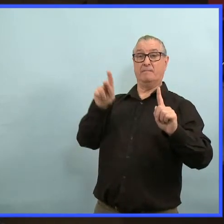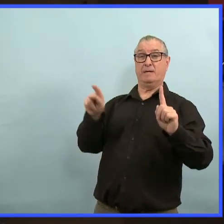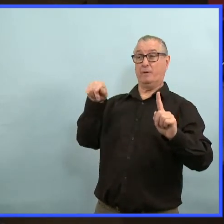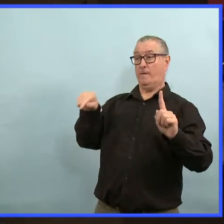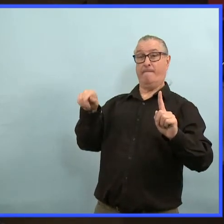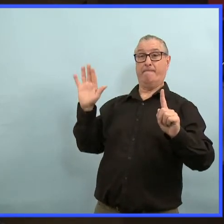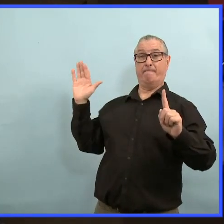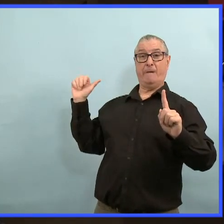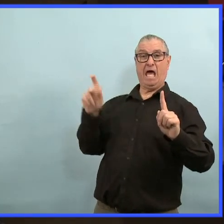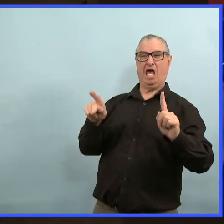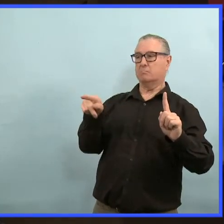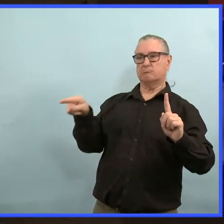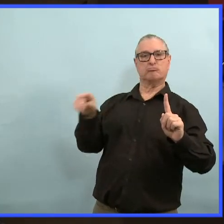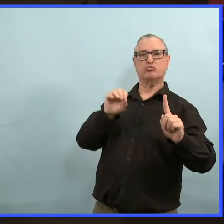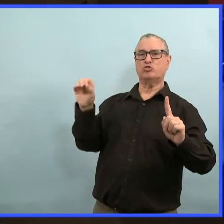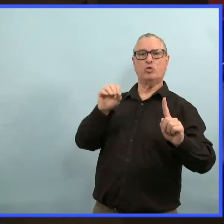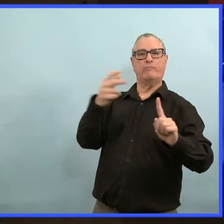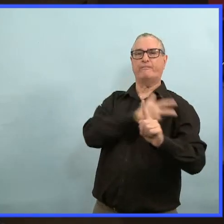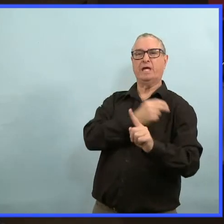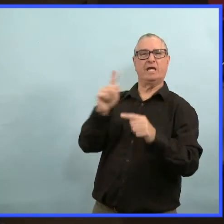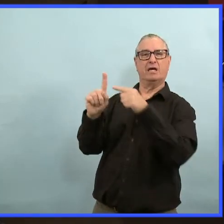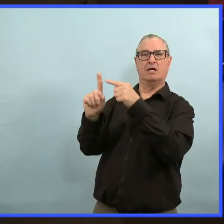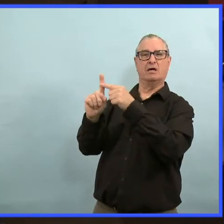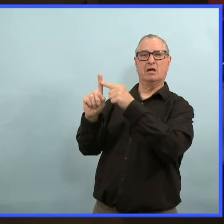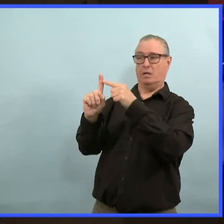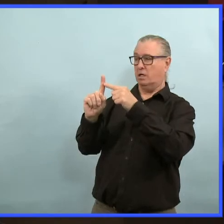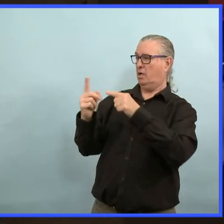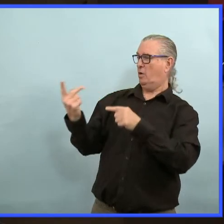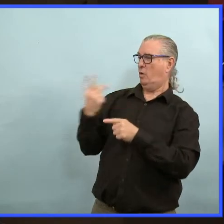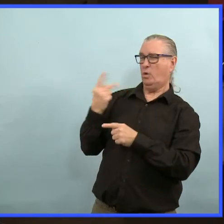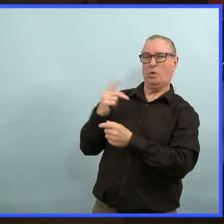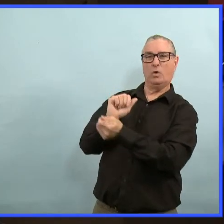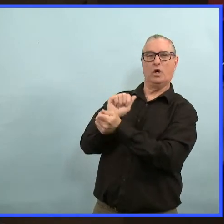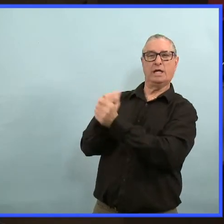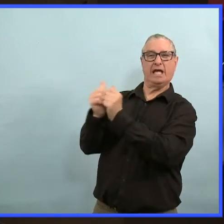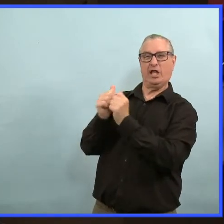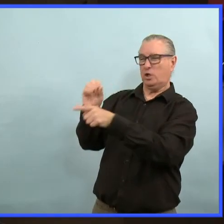who haven't been vaccinated or tested i'll also let dr mateer answer but